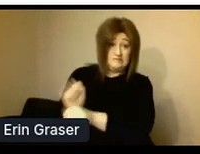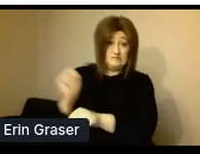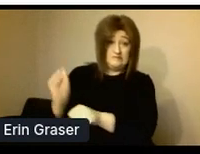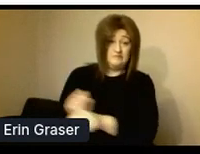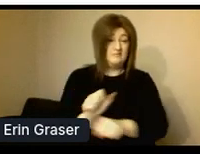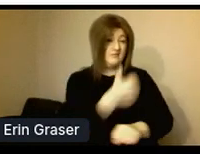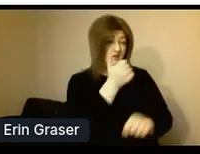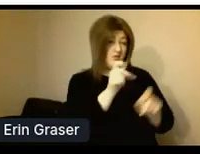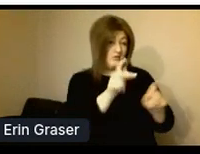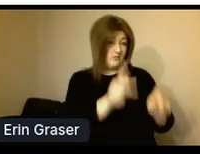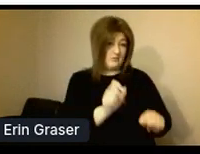"Education."